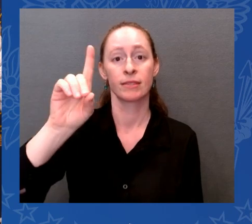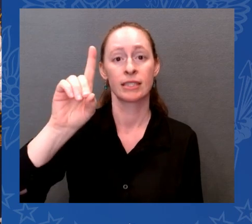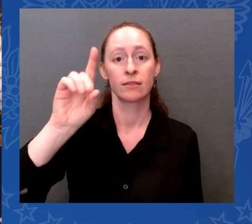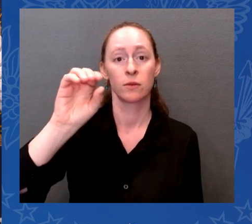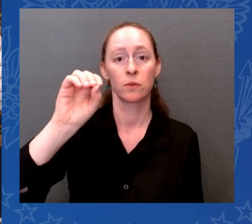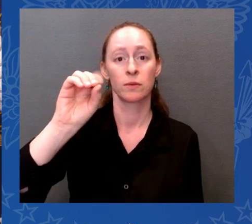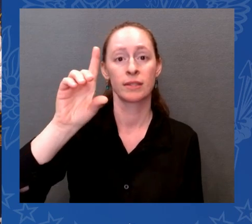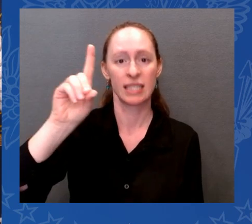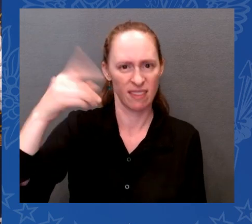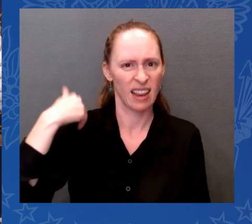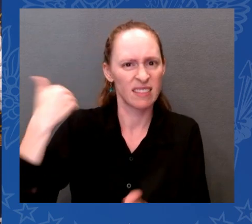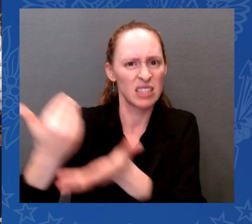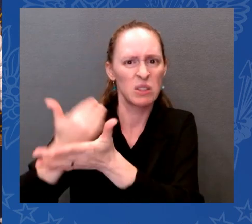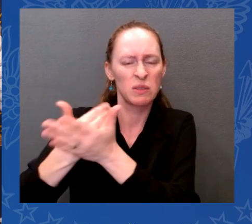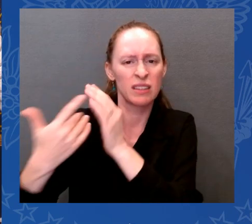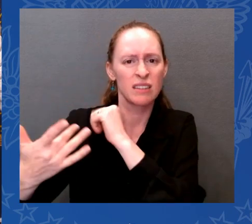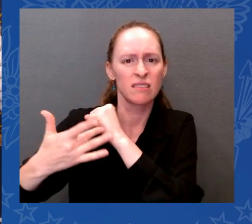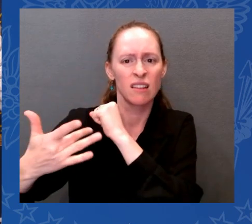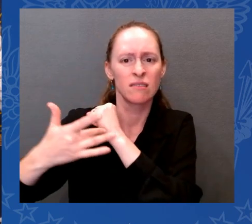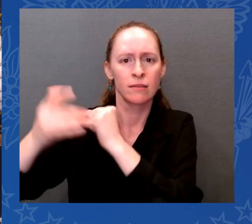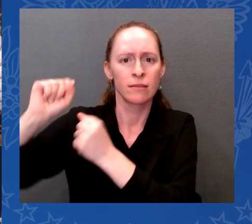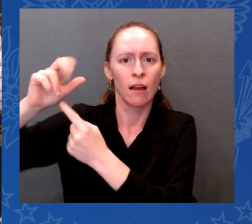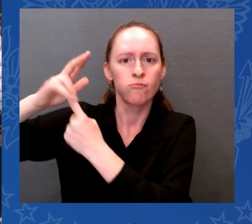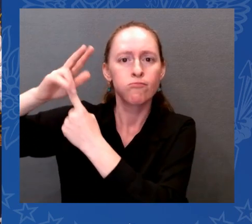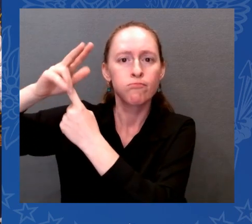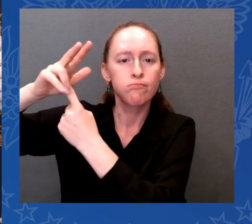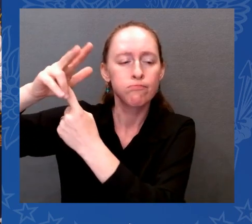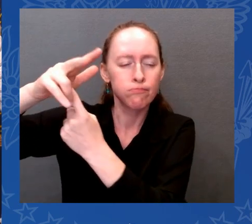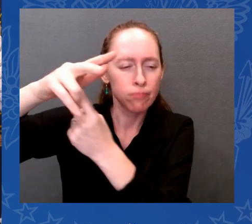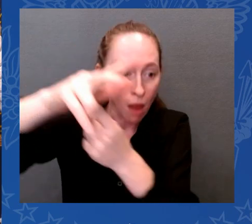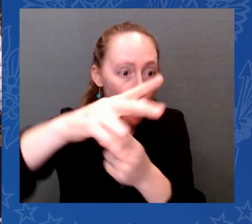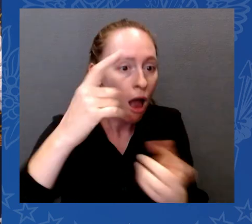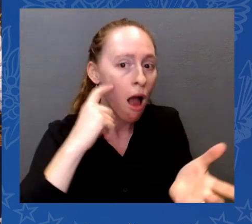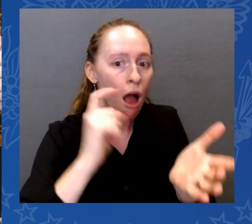before they can impact on local communities. And we're working to help it --